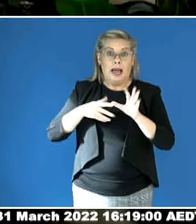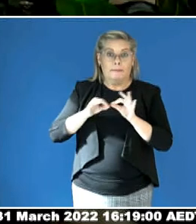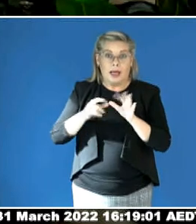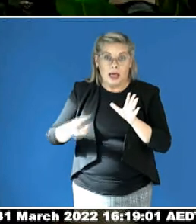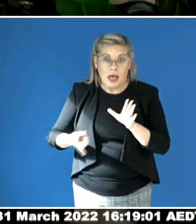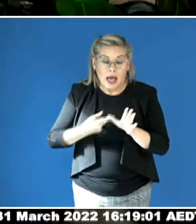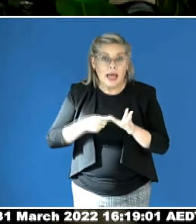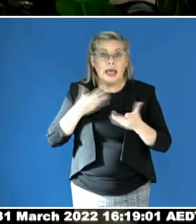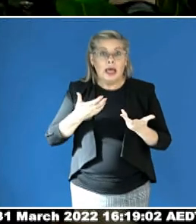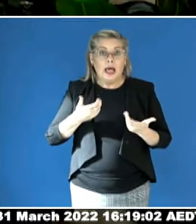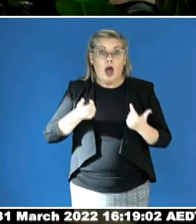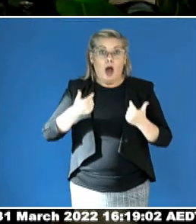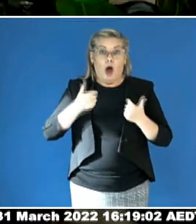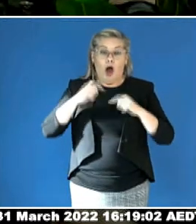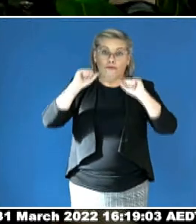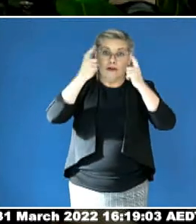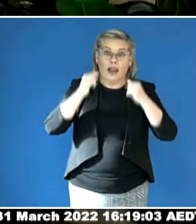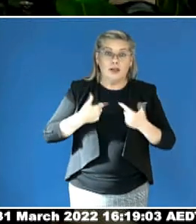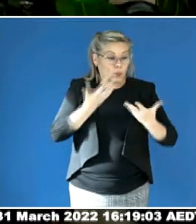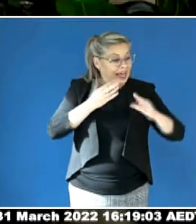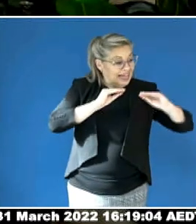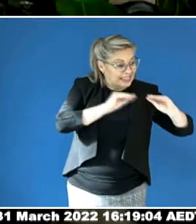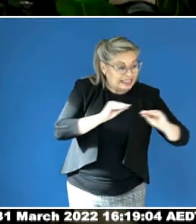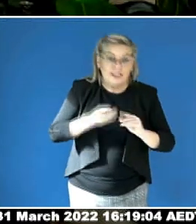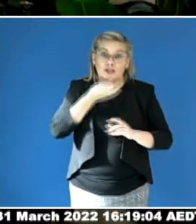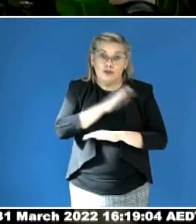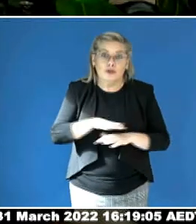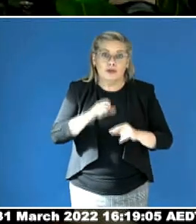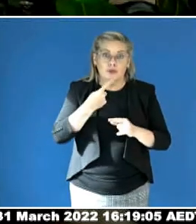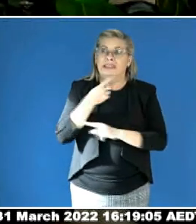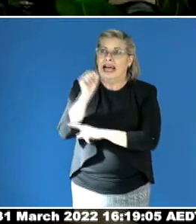In short, we are allowing our children to mature into easy prey for predators by